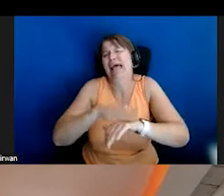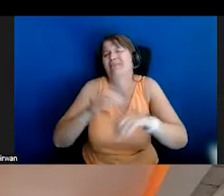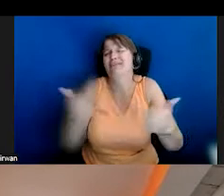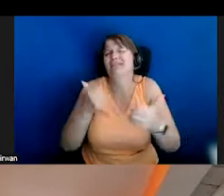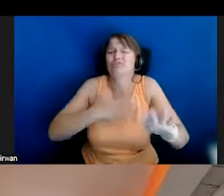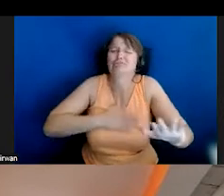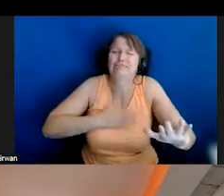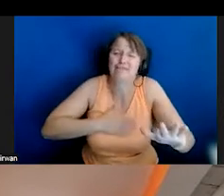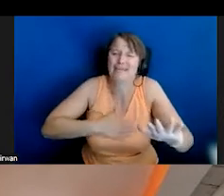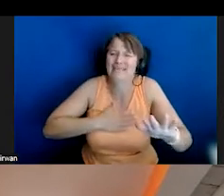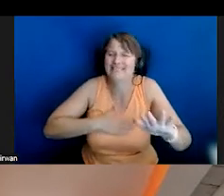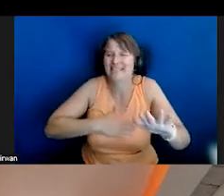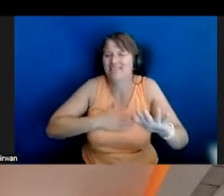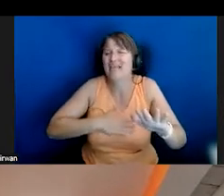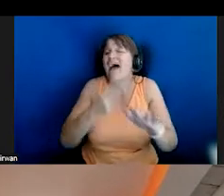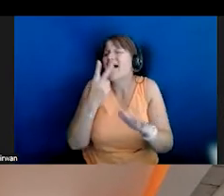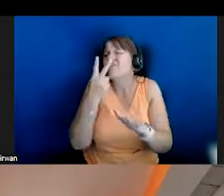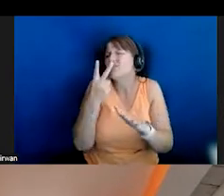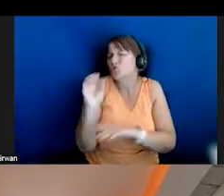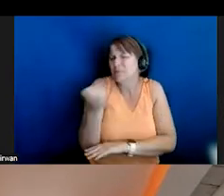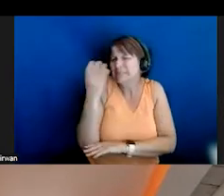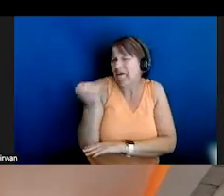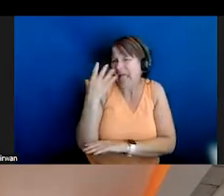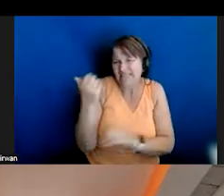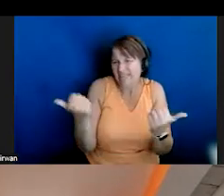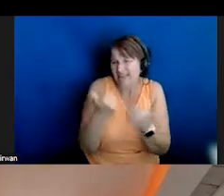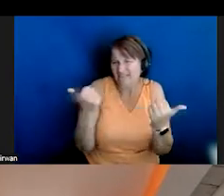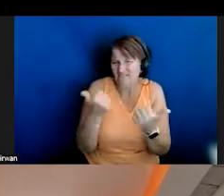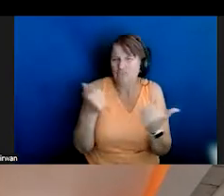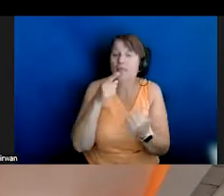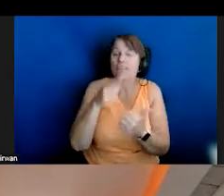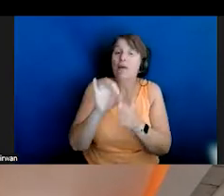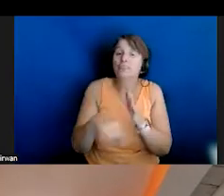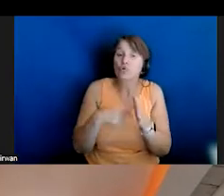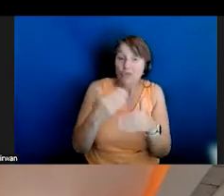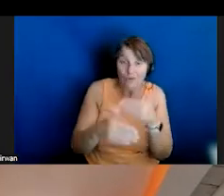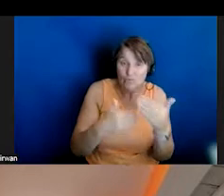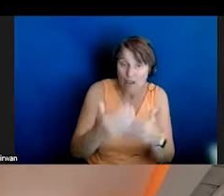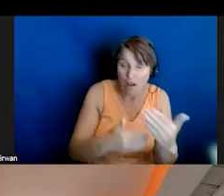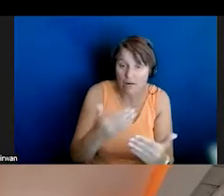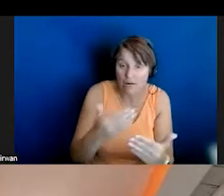And I'm done. Okay, so this project goes on. It's this bake house is programmed;